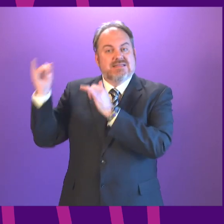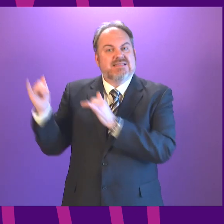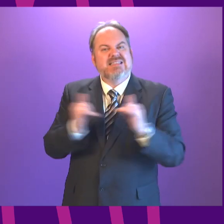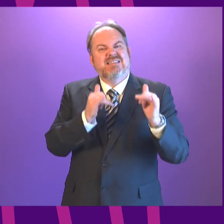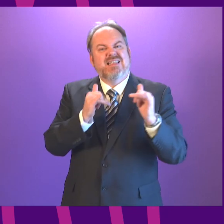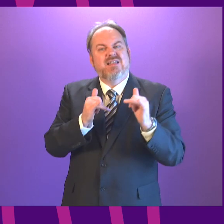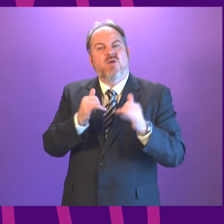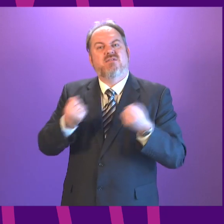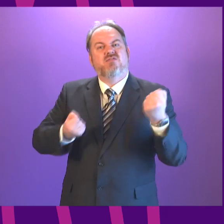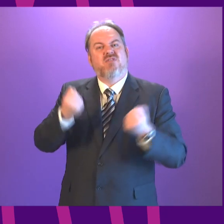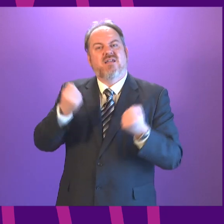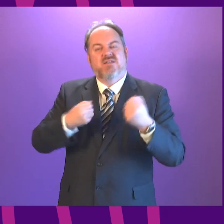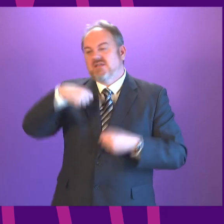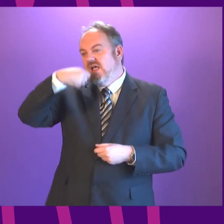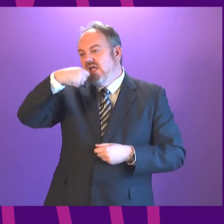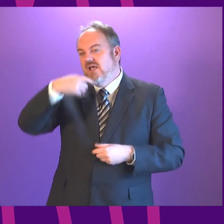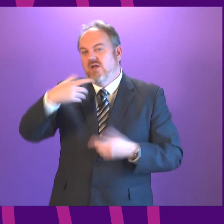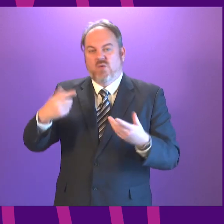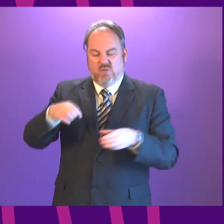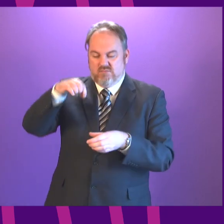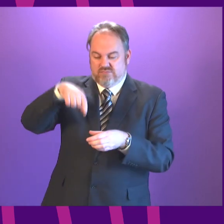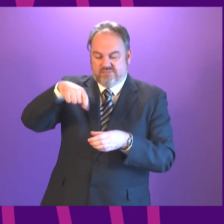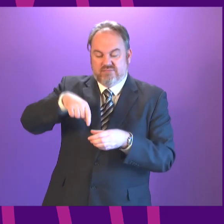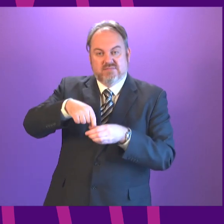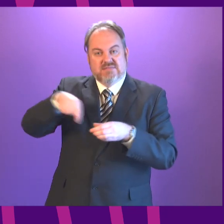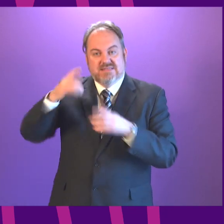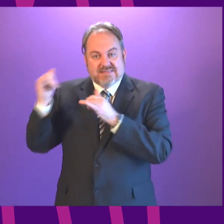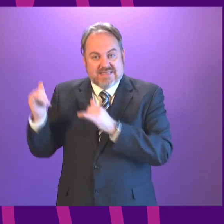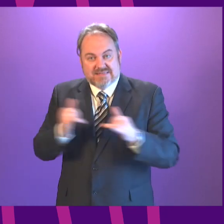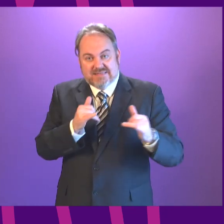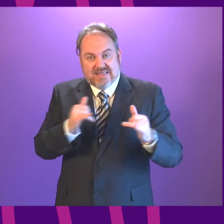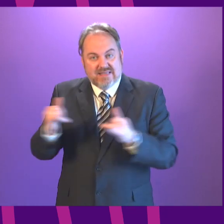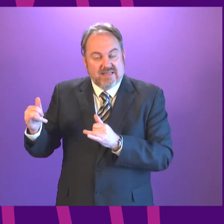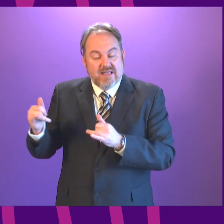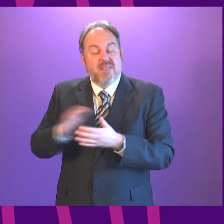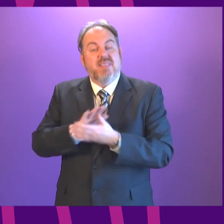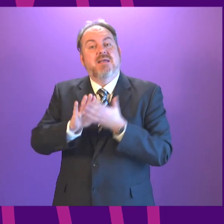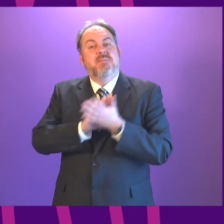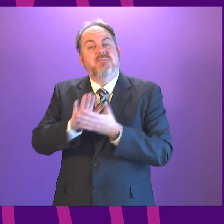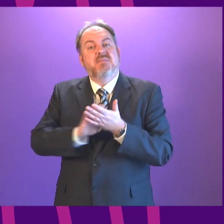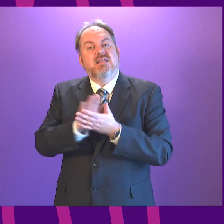chain reaction testing or lateral flow testing. Once we know that, we can consider what arrangements